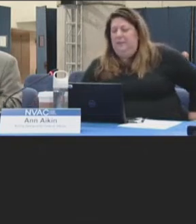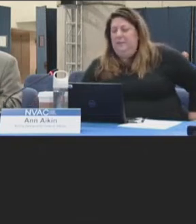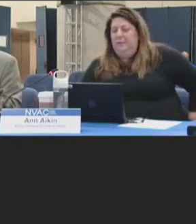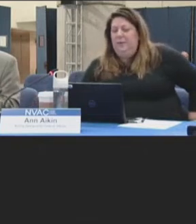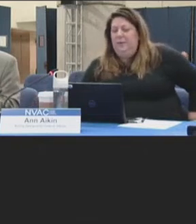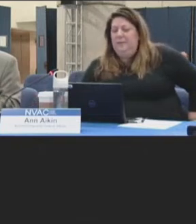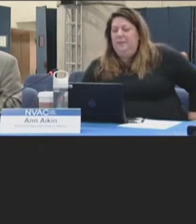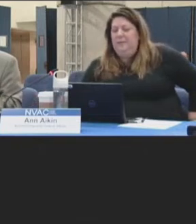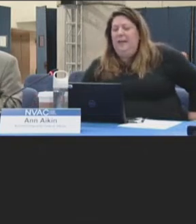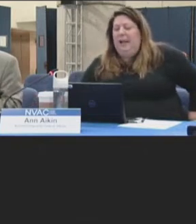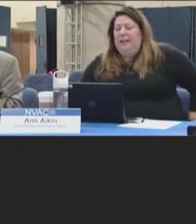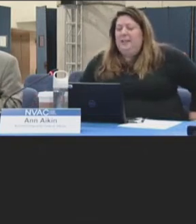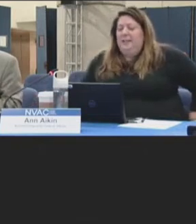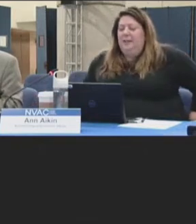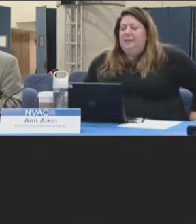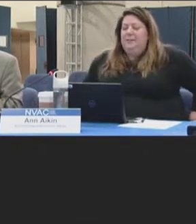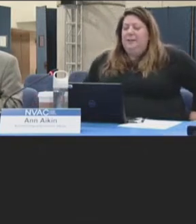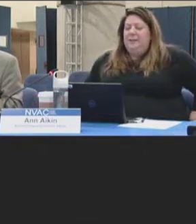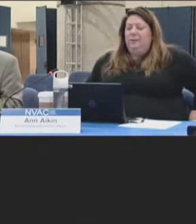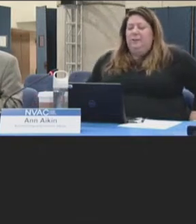Ann Aikin: Good morning. I'd like to call this meeting to order.